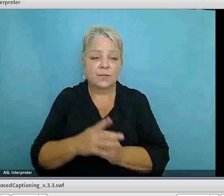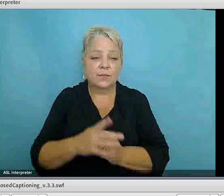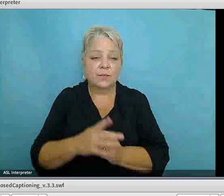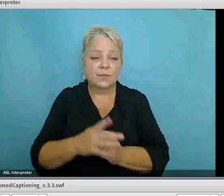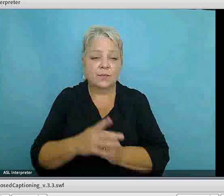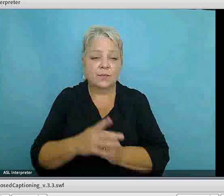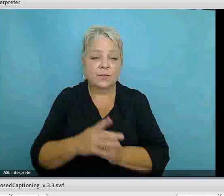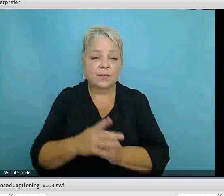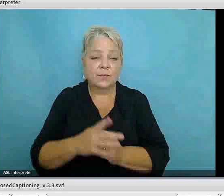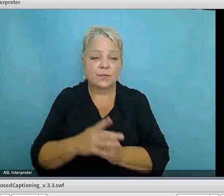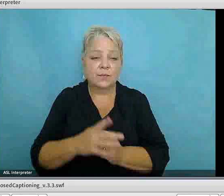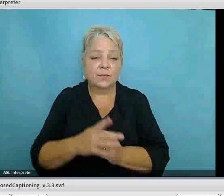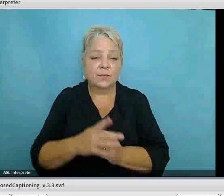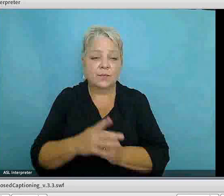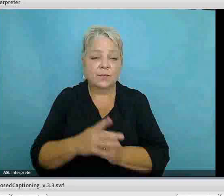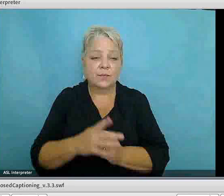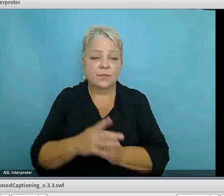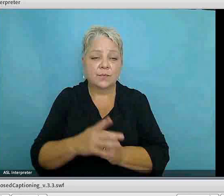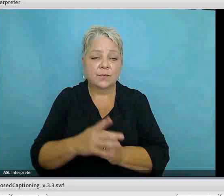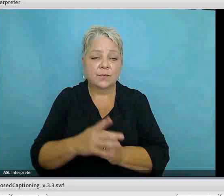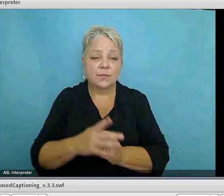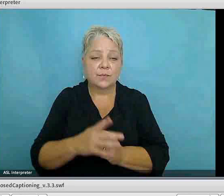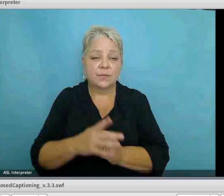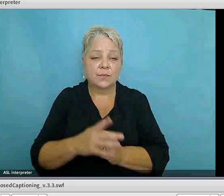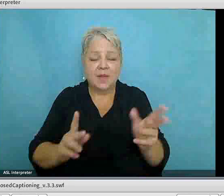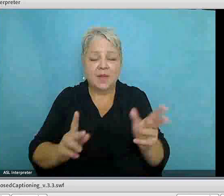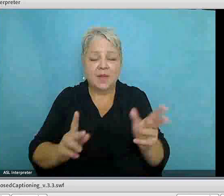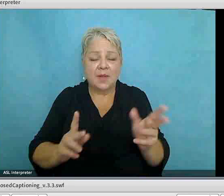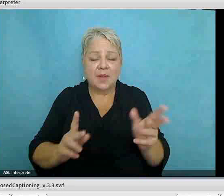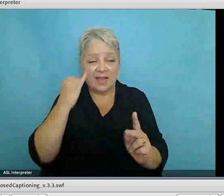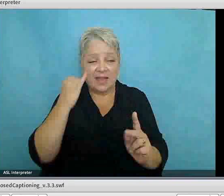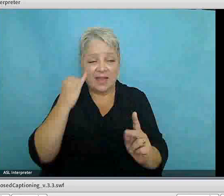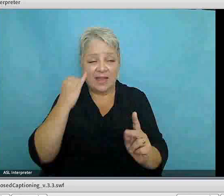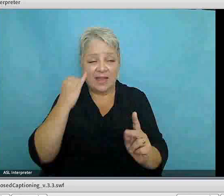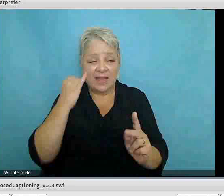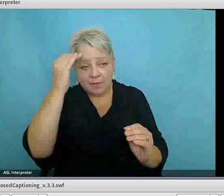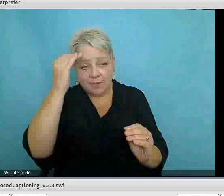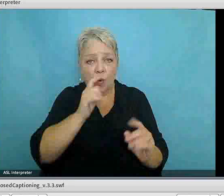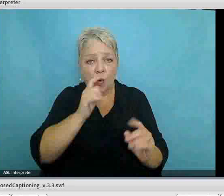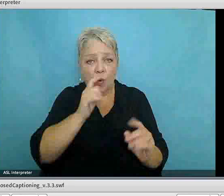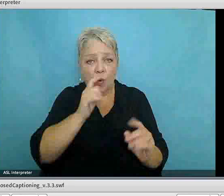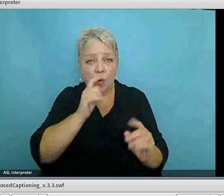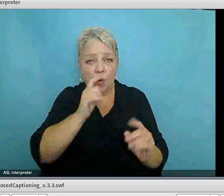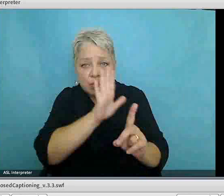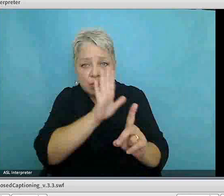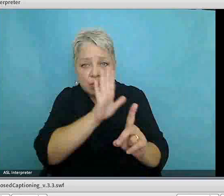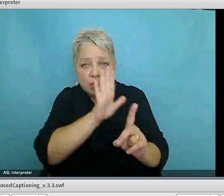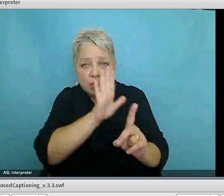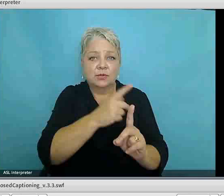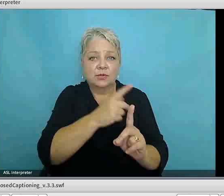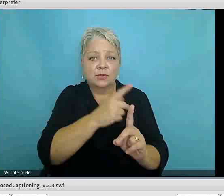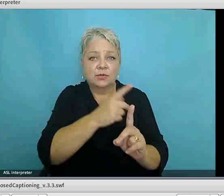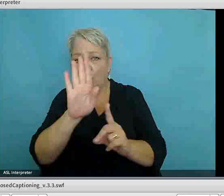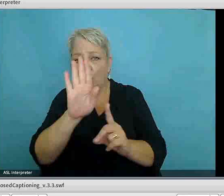they're working with, and whether that person would be upset not to have them in their lives, of course.